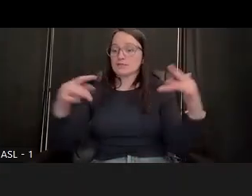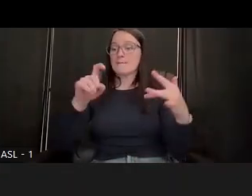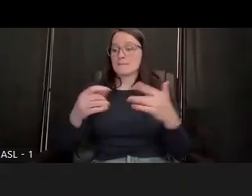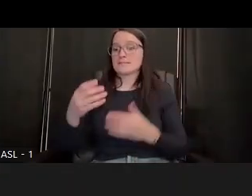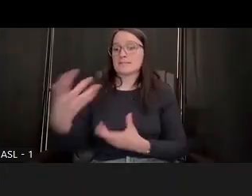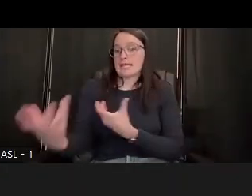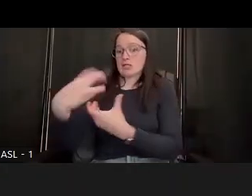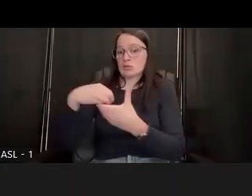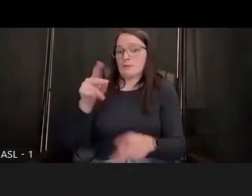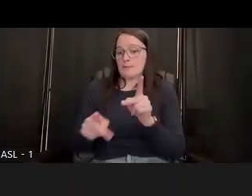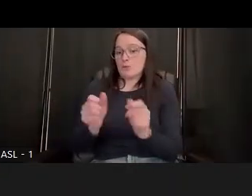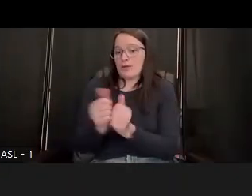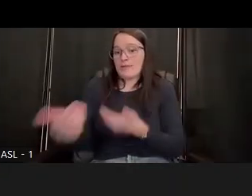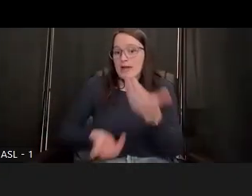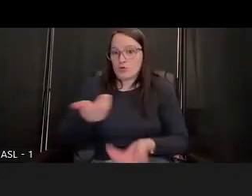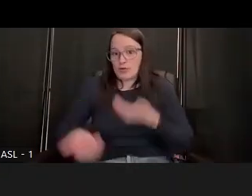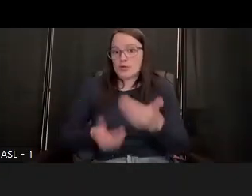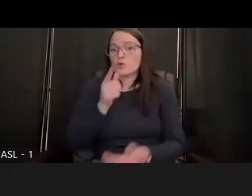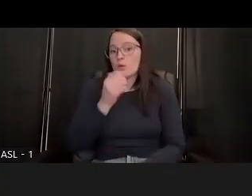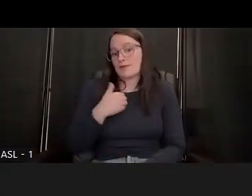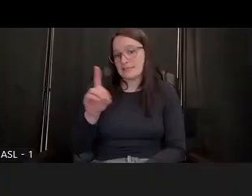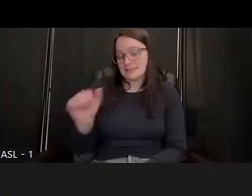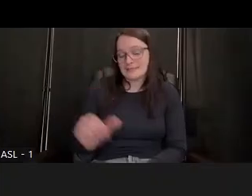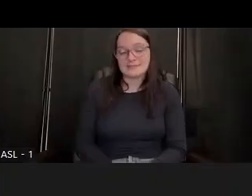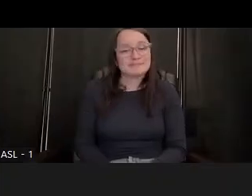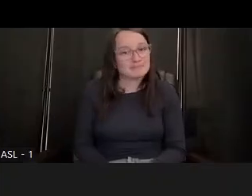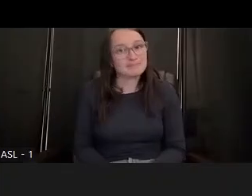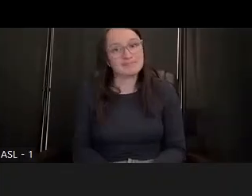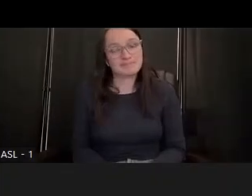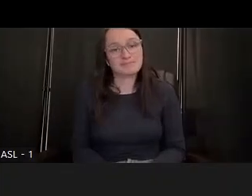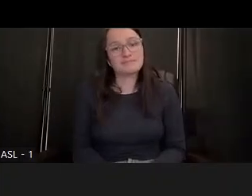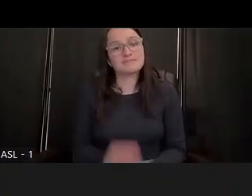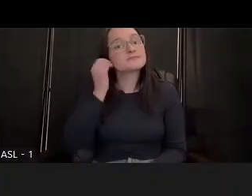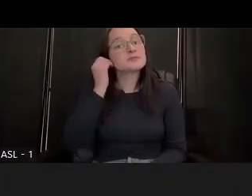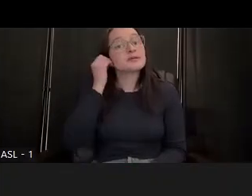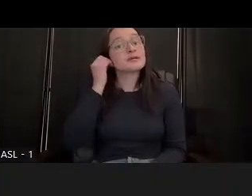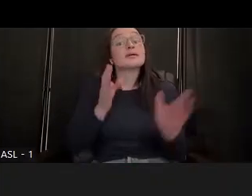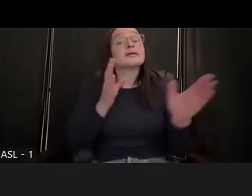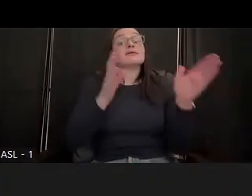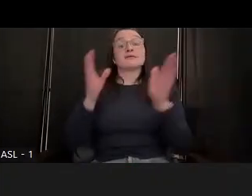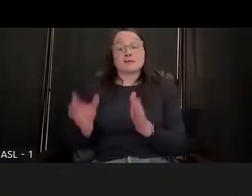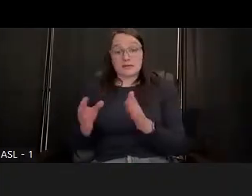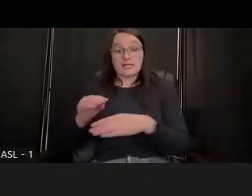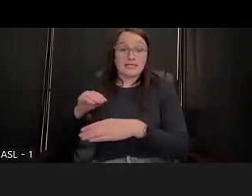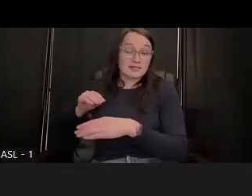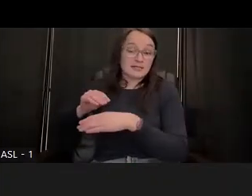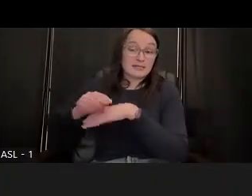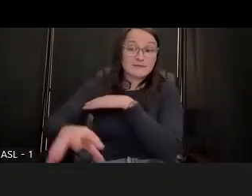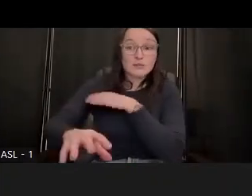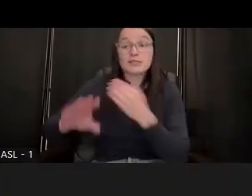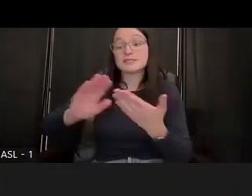efforts. um that began to influence community education and as you'll will talk about in